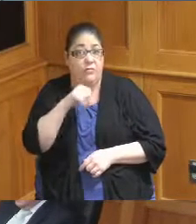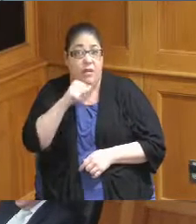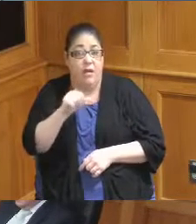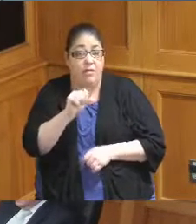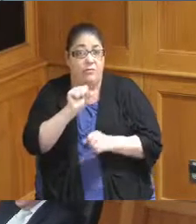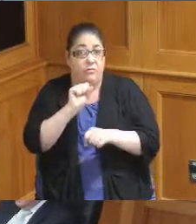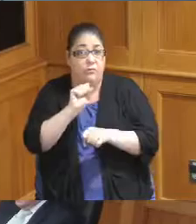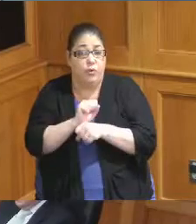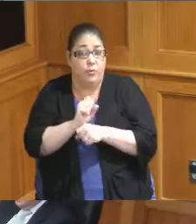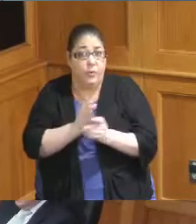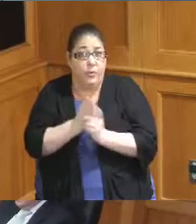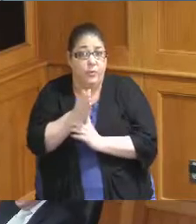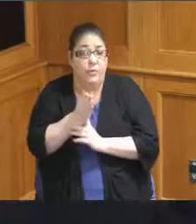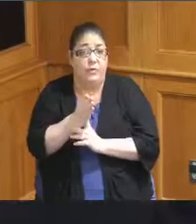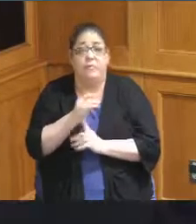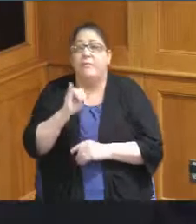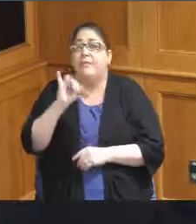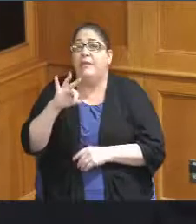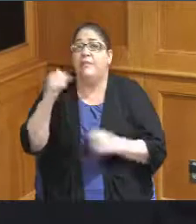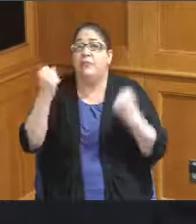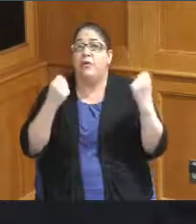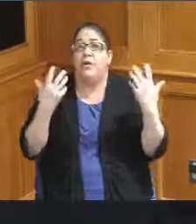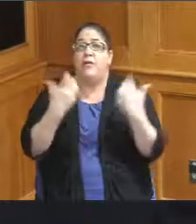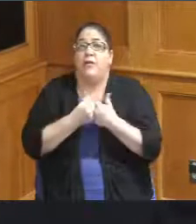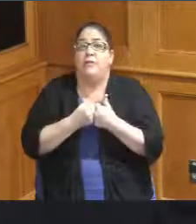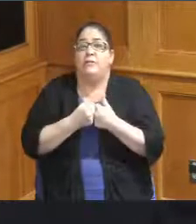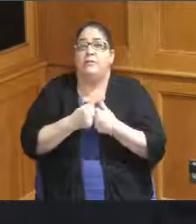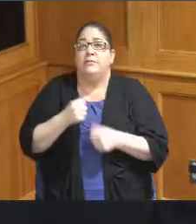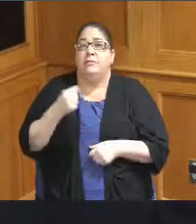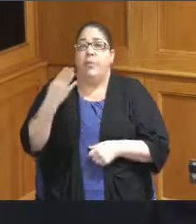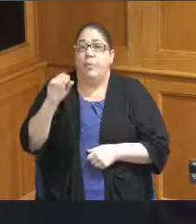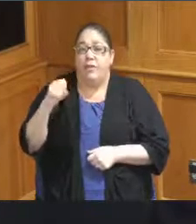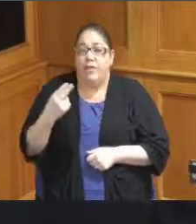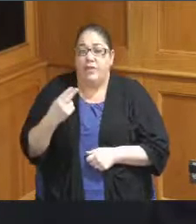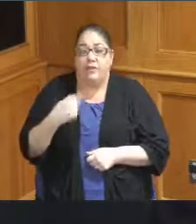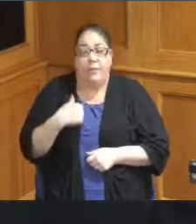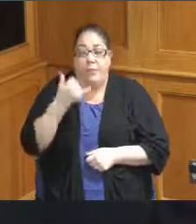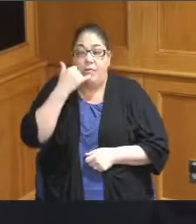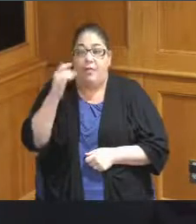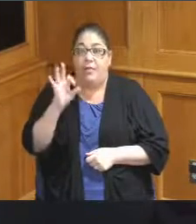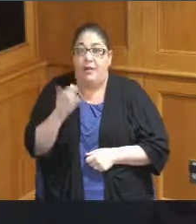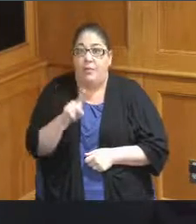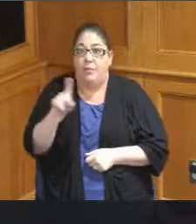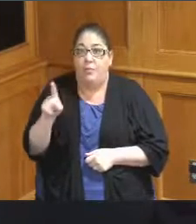if there was accident in Blue Ash and you keep calling 9-1-1 that you call the local jurisdiction